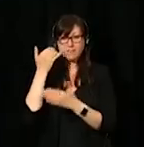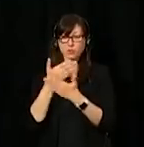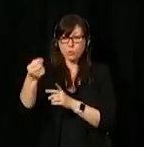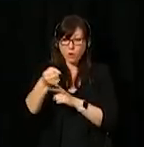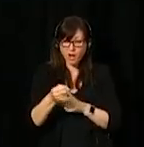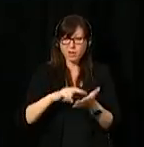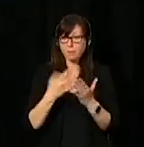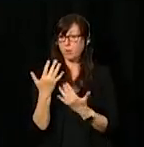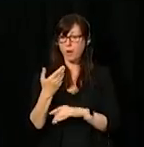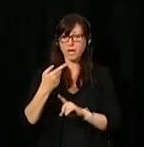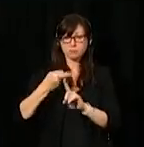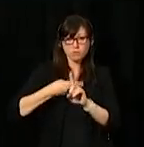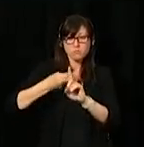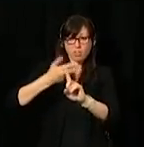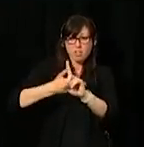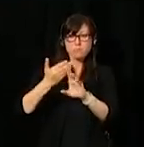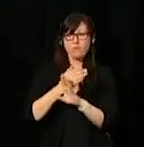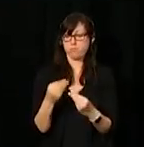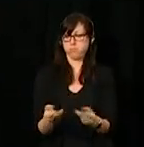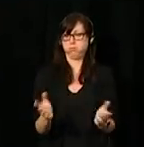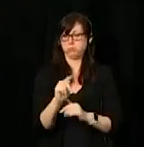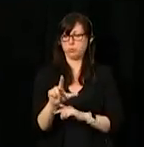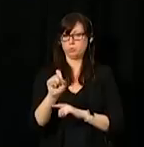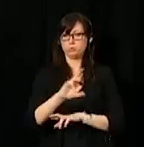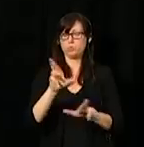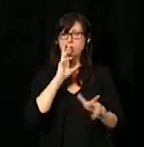to be able to access the tools they need to complete their job.